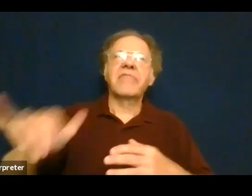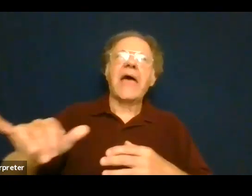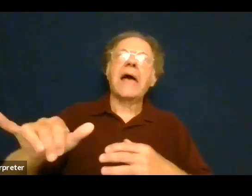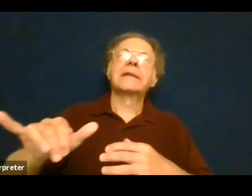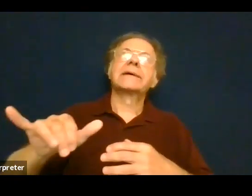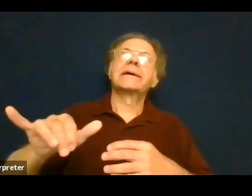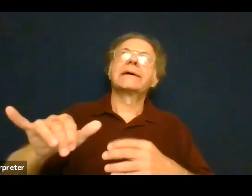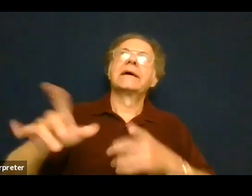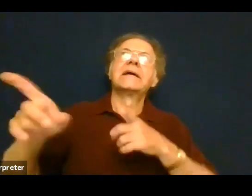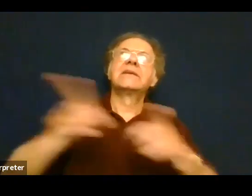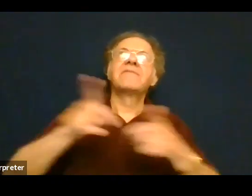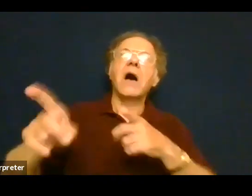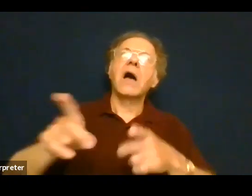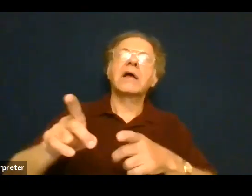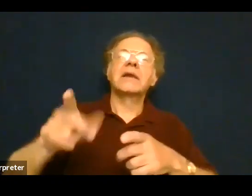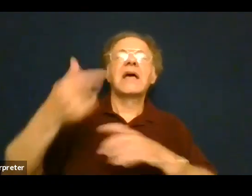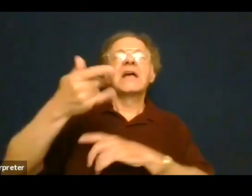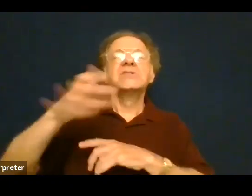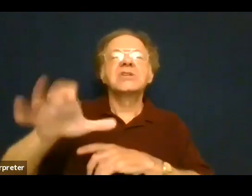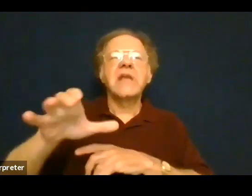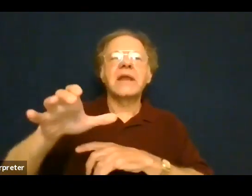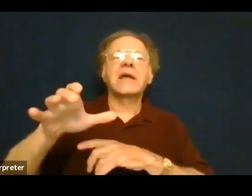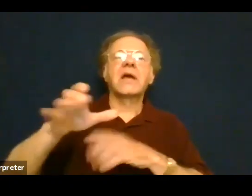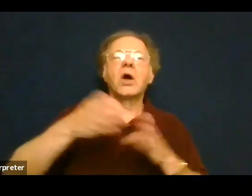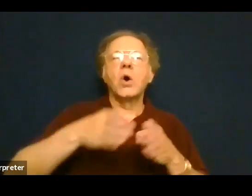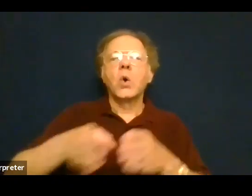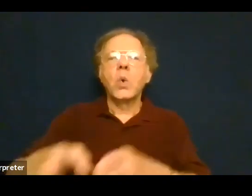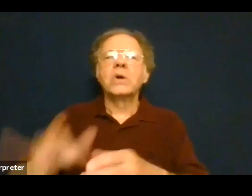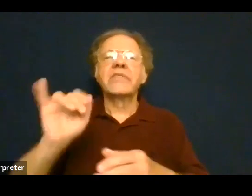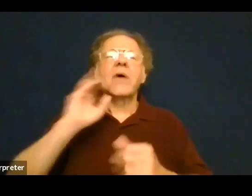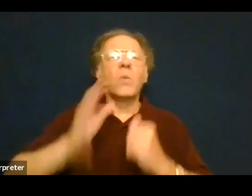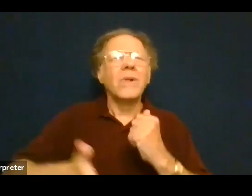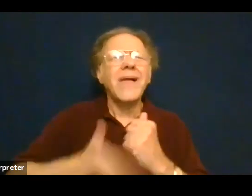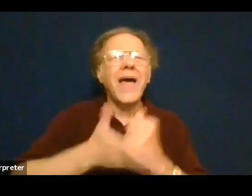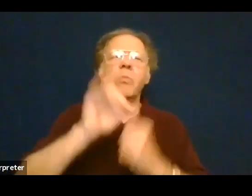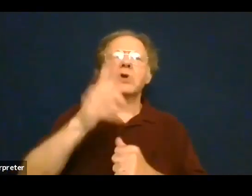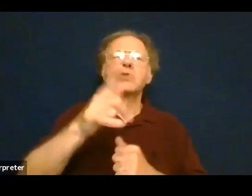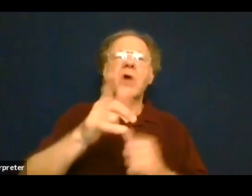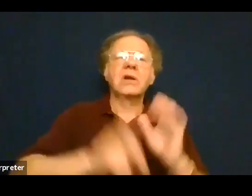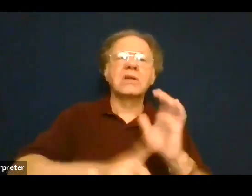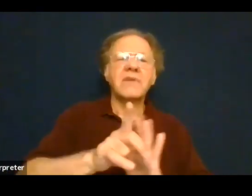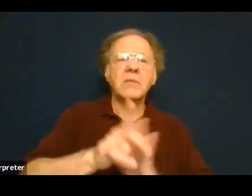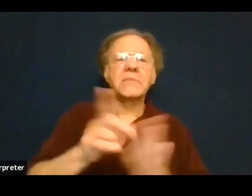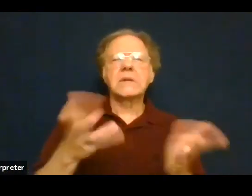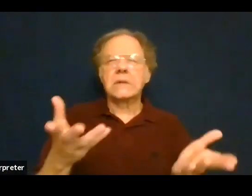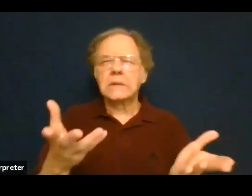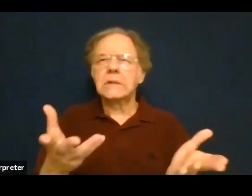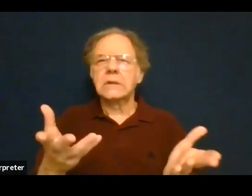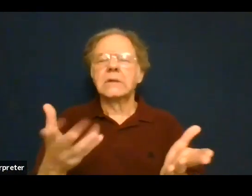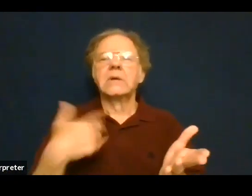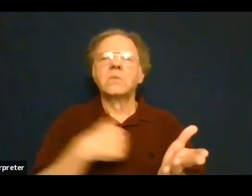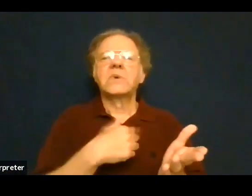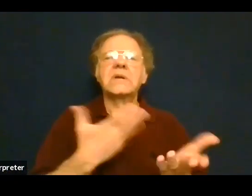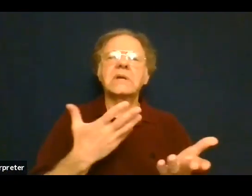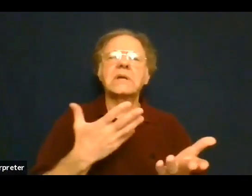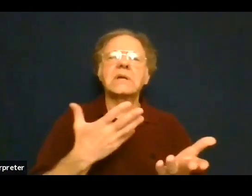because that will further enable drug development. And I think we went quite a long way already